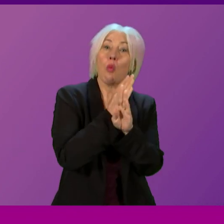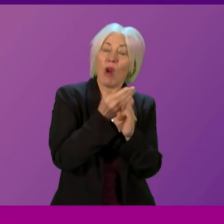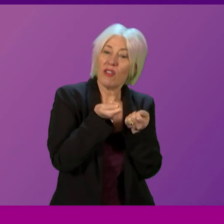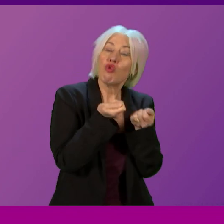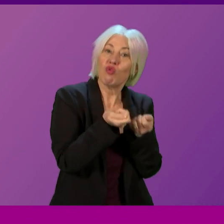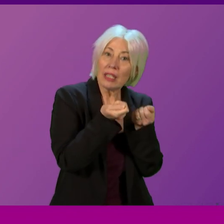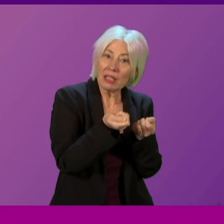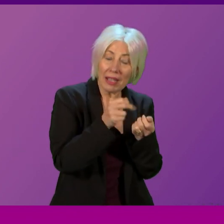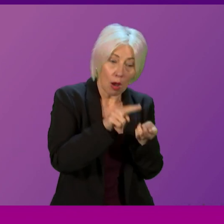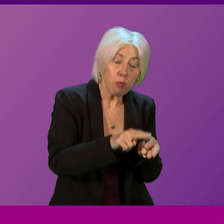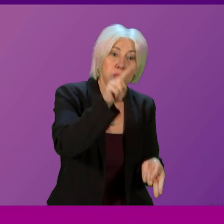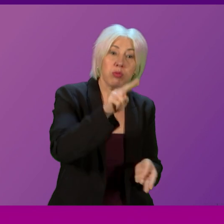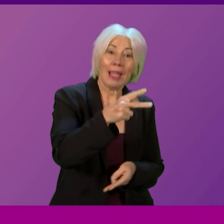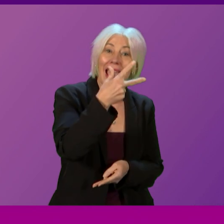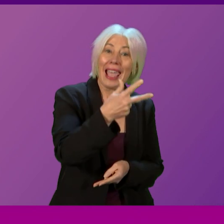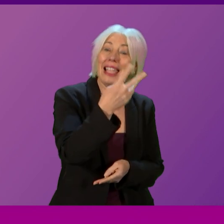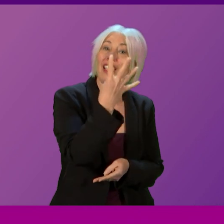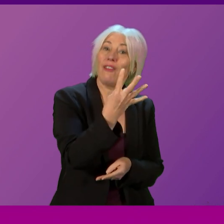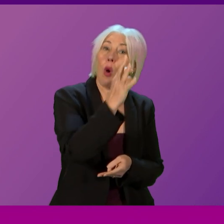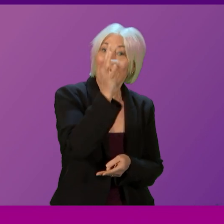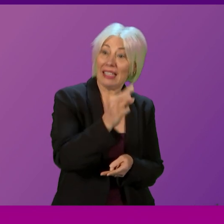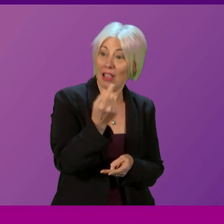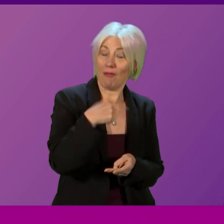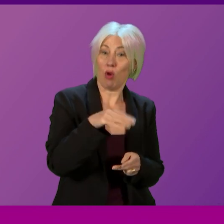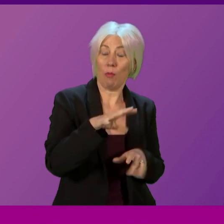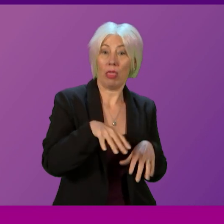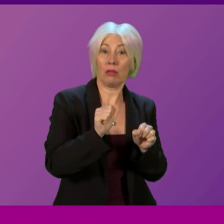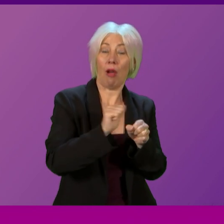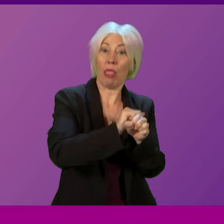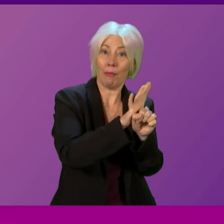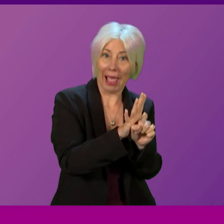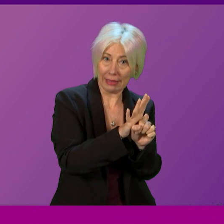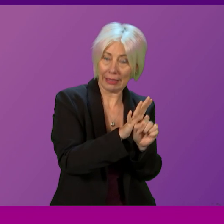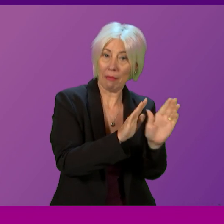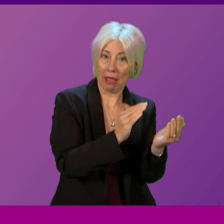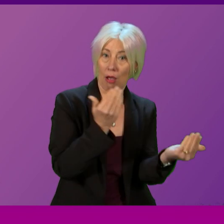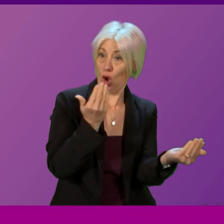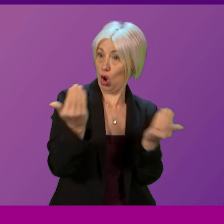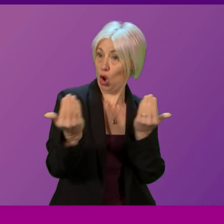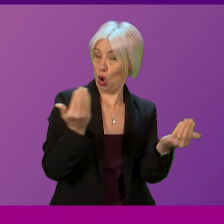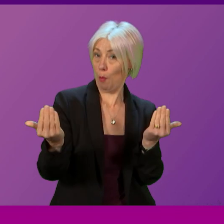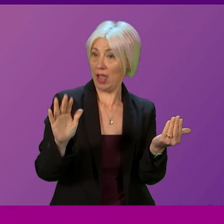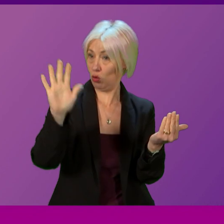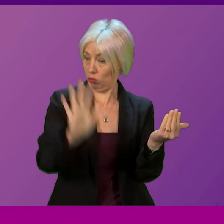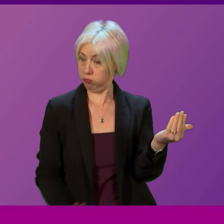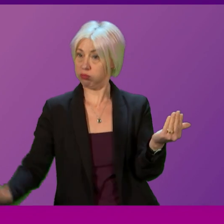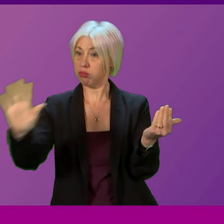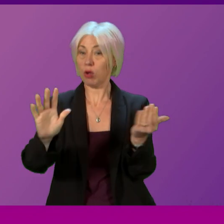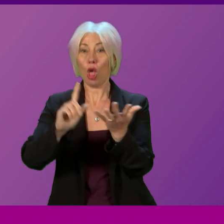up by 84 per cent since the start of the pandemic, whereas in the rest of the UK, the figure